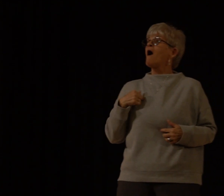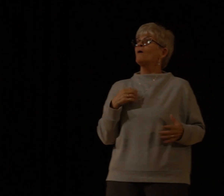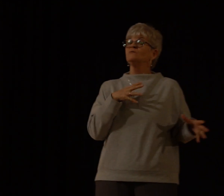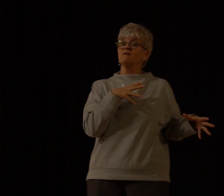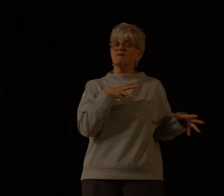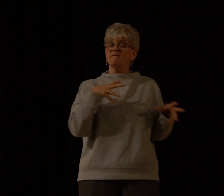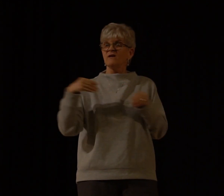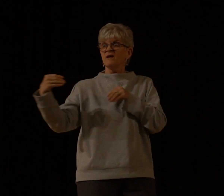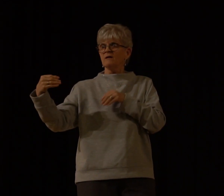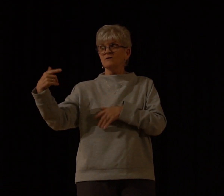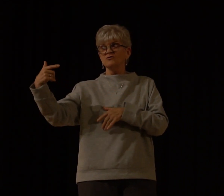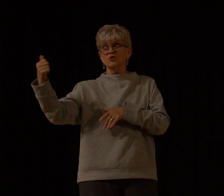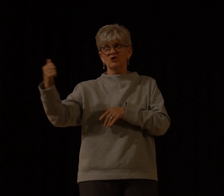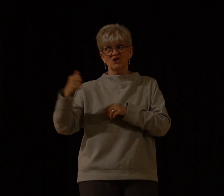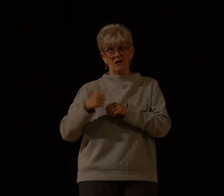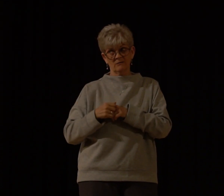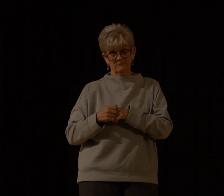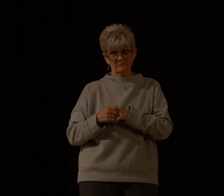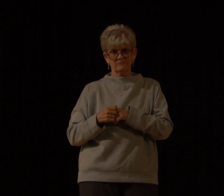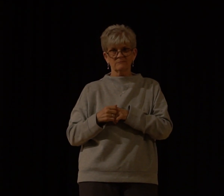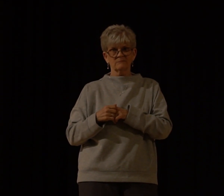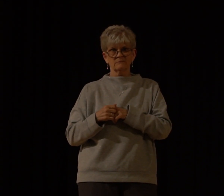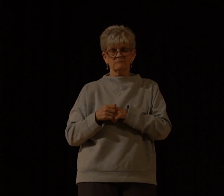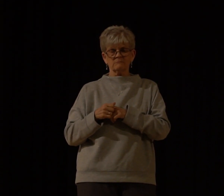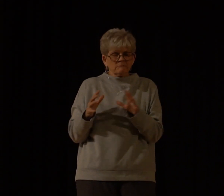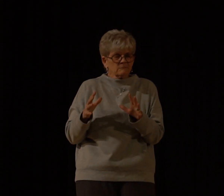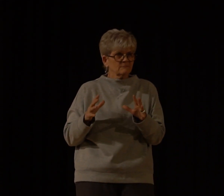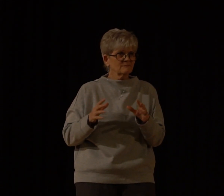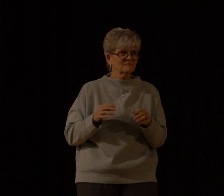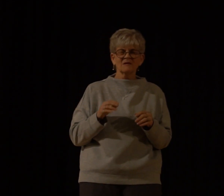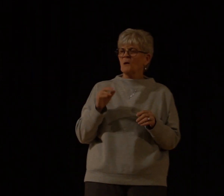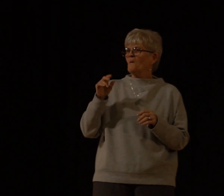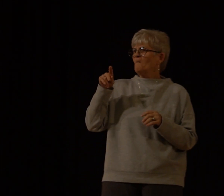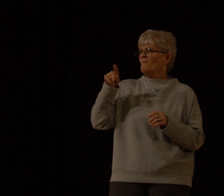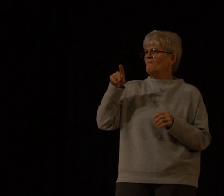I knew I was going somewhere. I left Georgia.